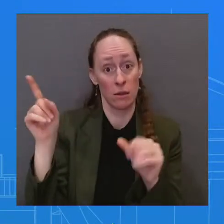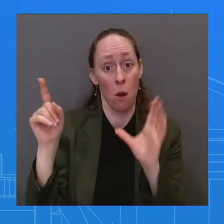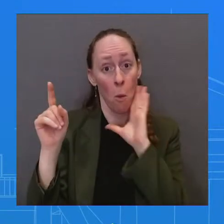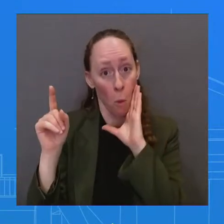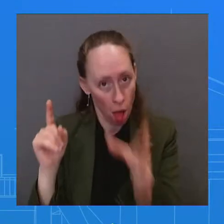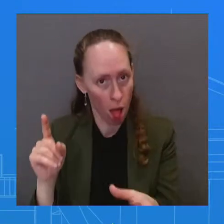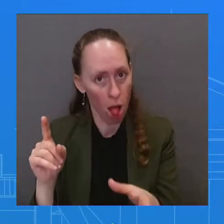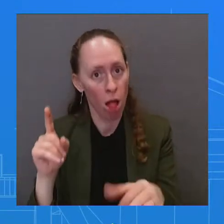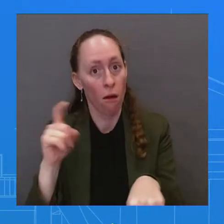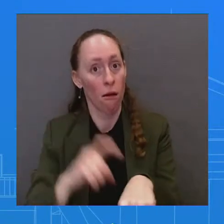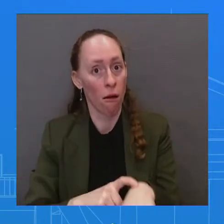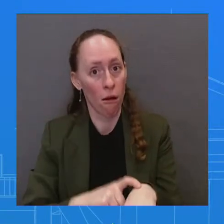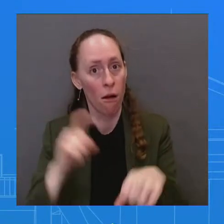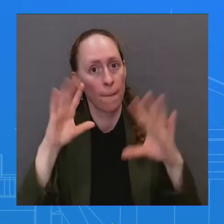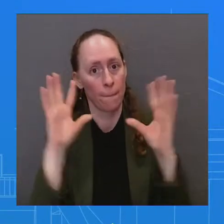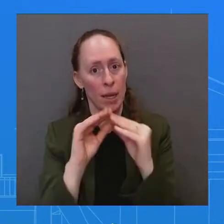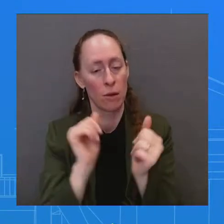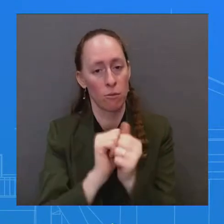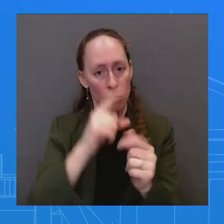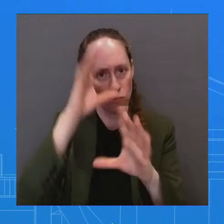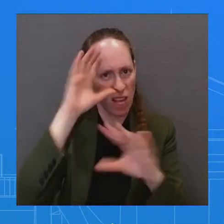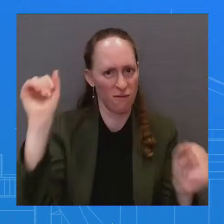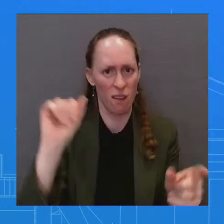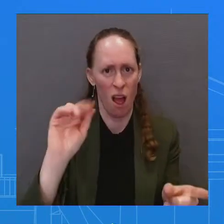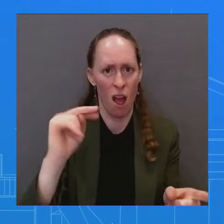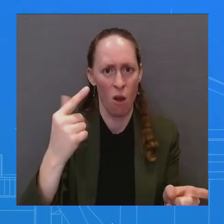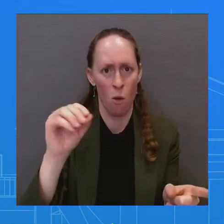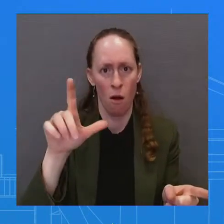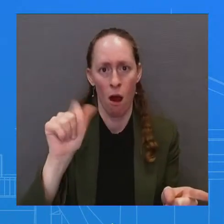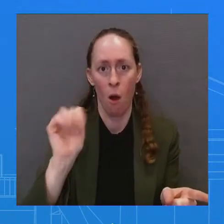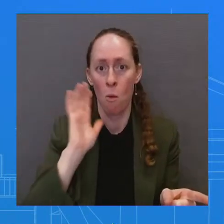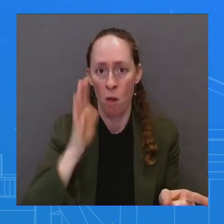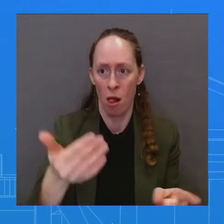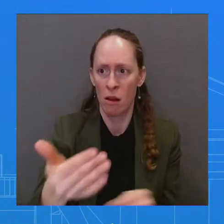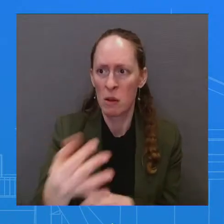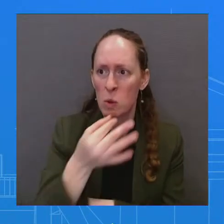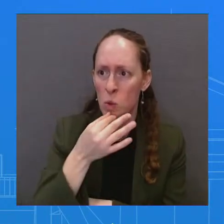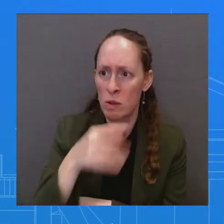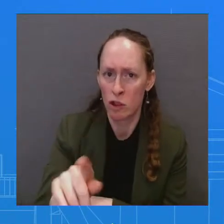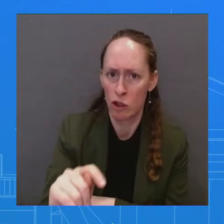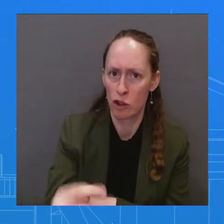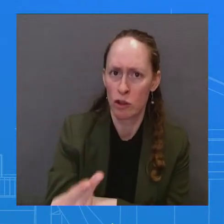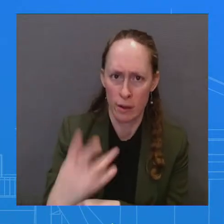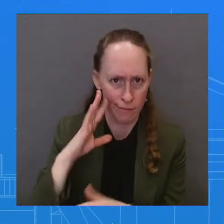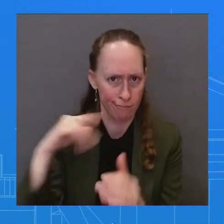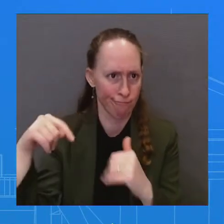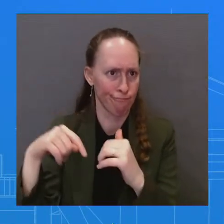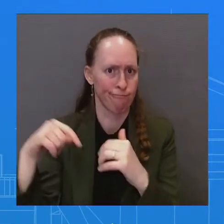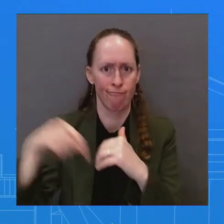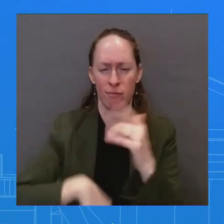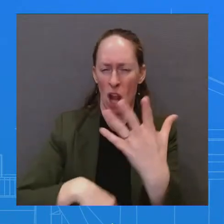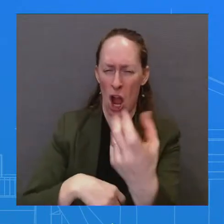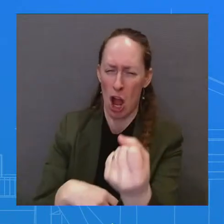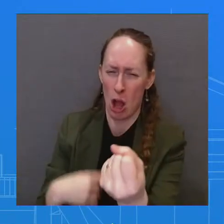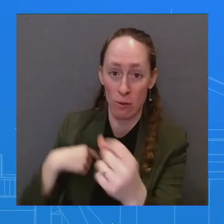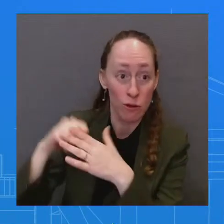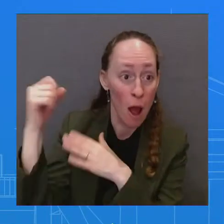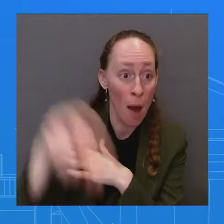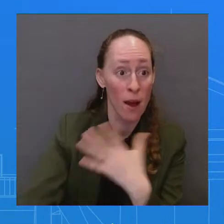and the situation on the continent. I won't get too far ahead of that meeting, but he's looking forward to that. And I -- I will take your question back on --